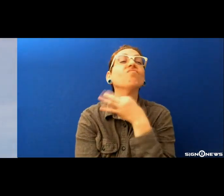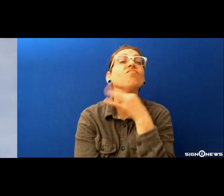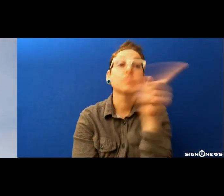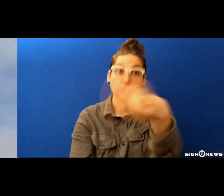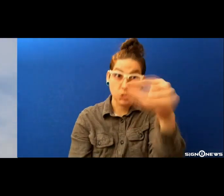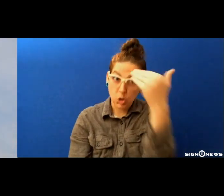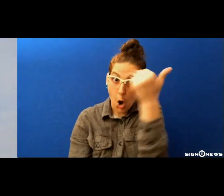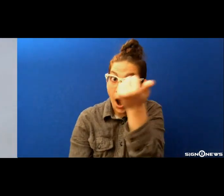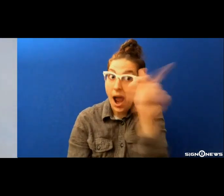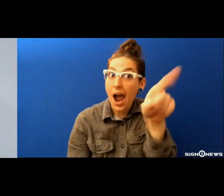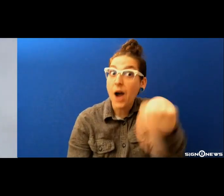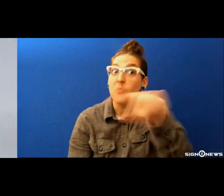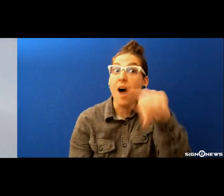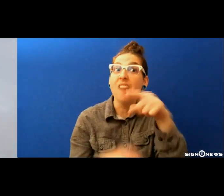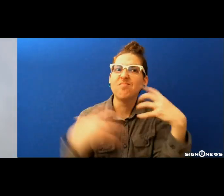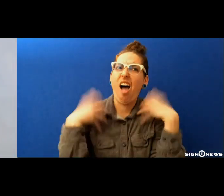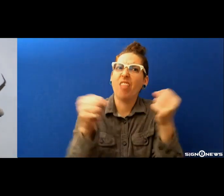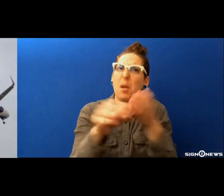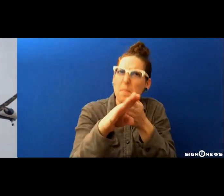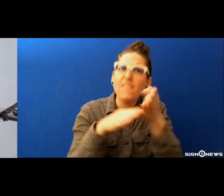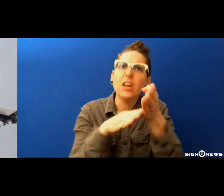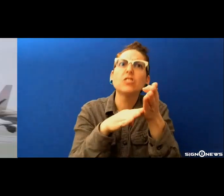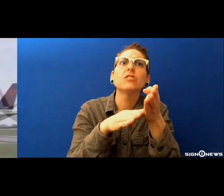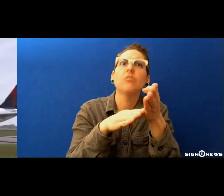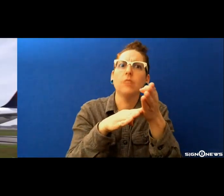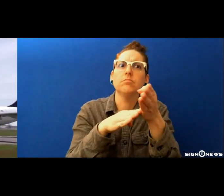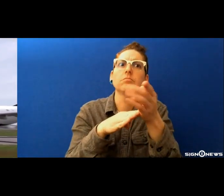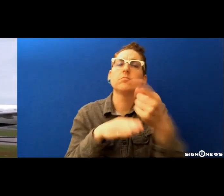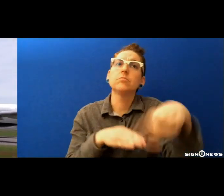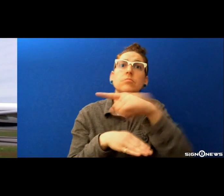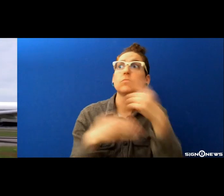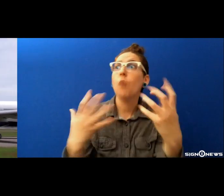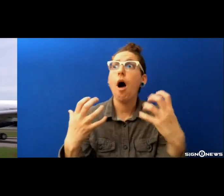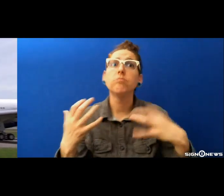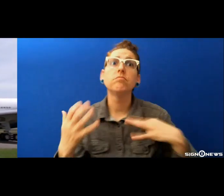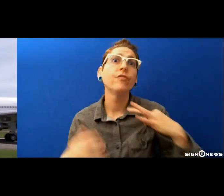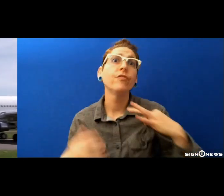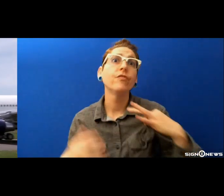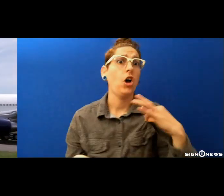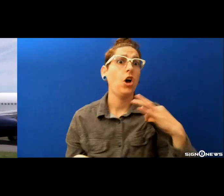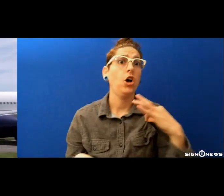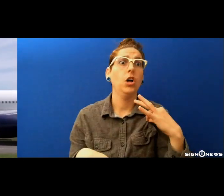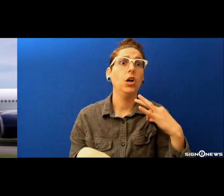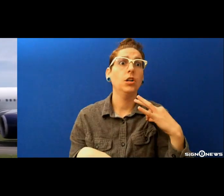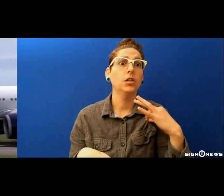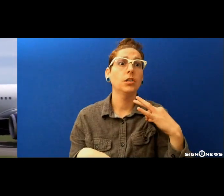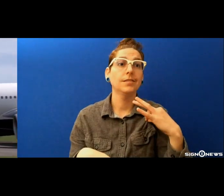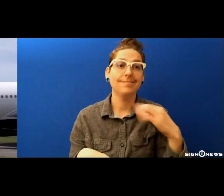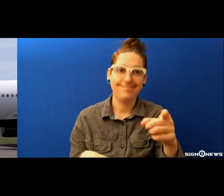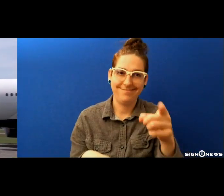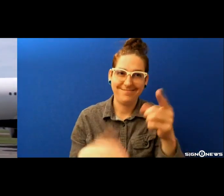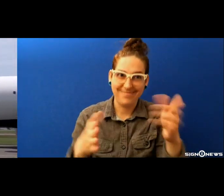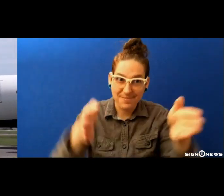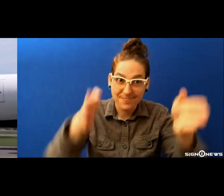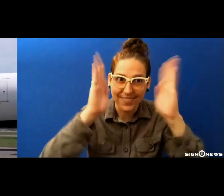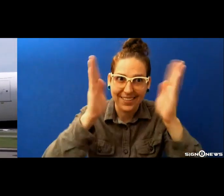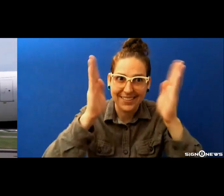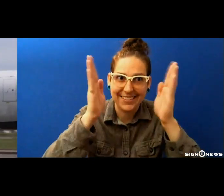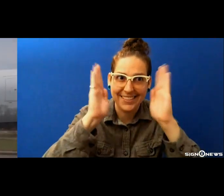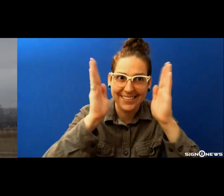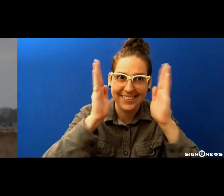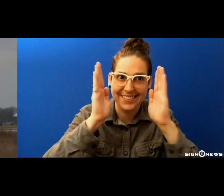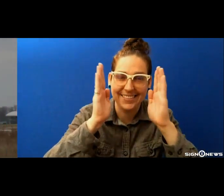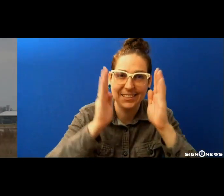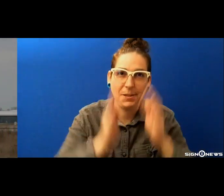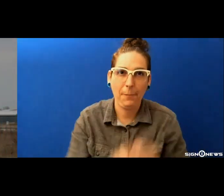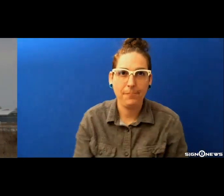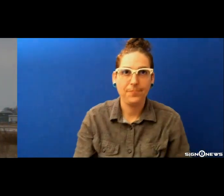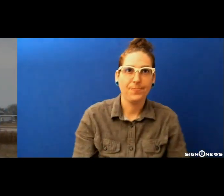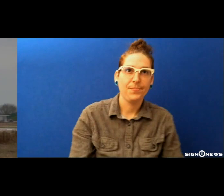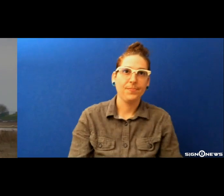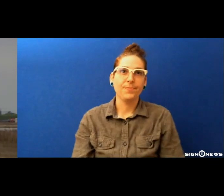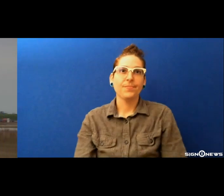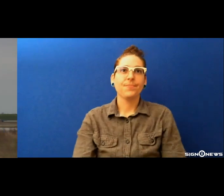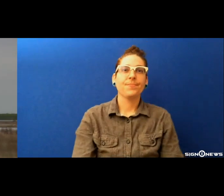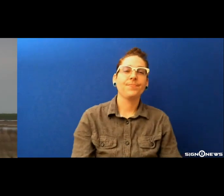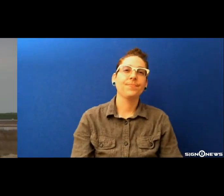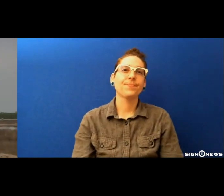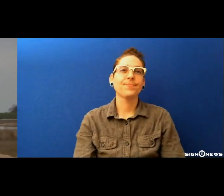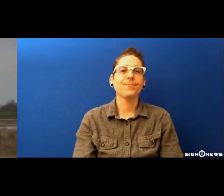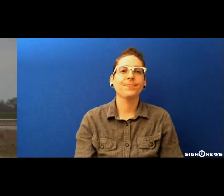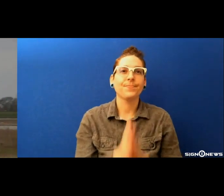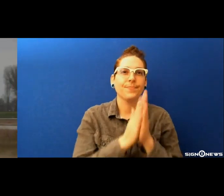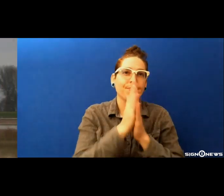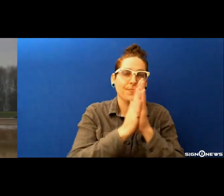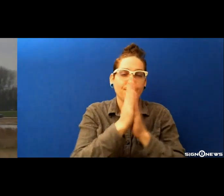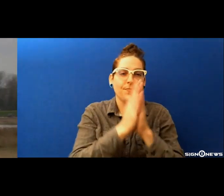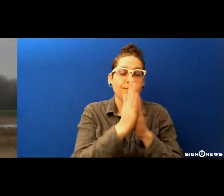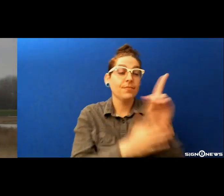If you or someone you know is a health professional and you want to volunteer to help, listen up.